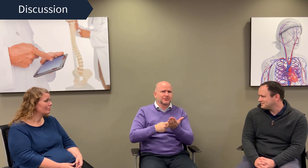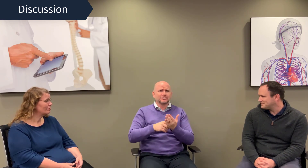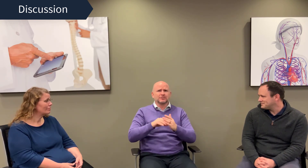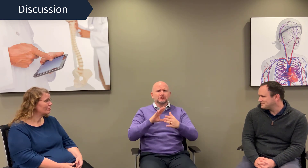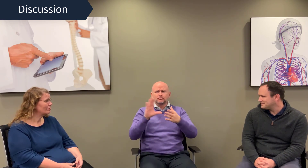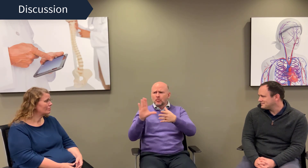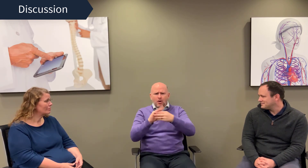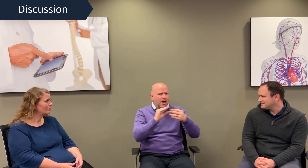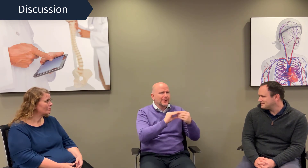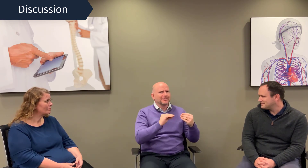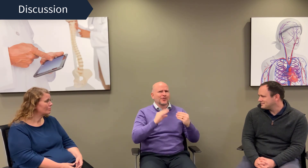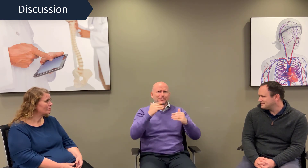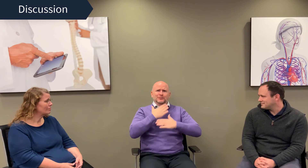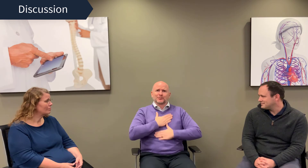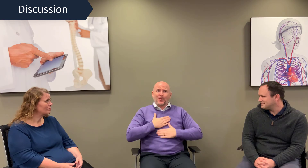and discussion today.